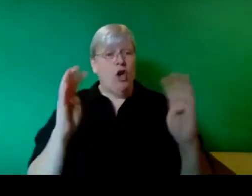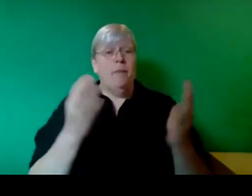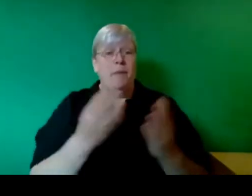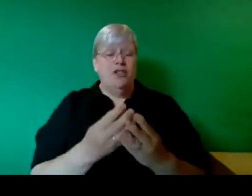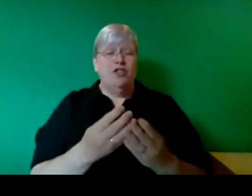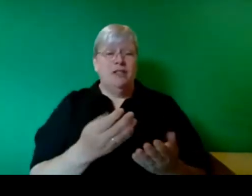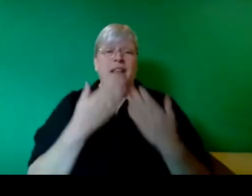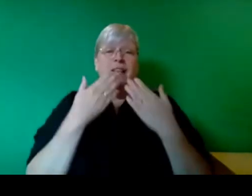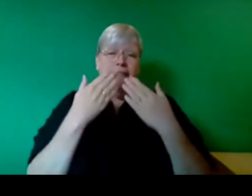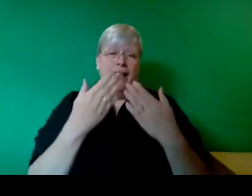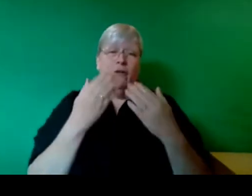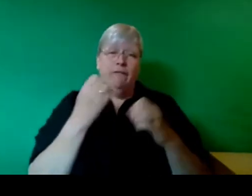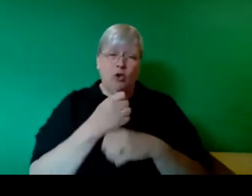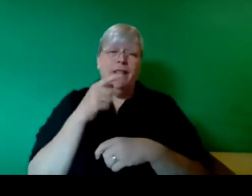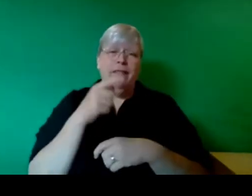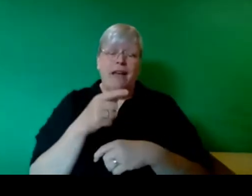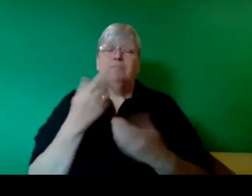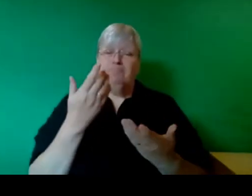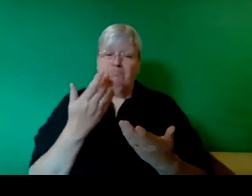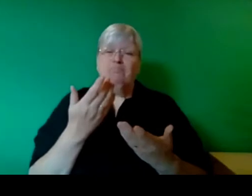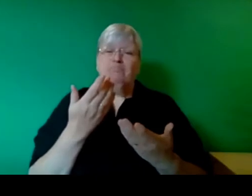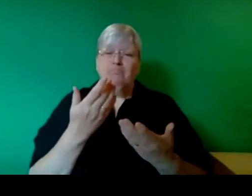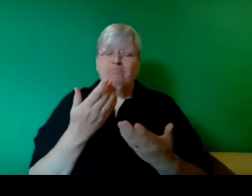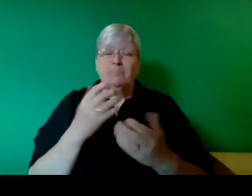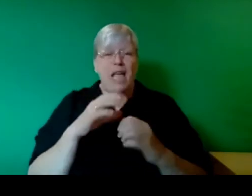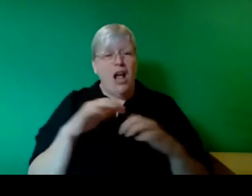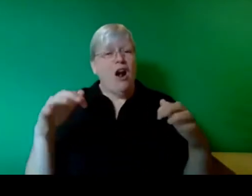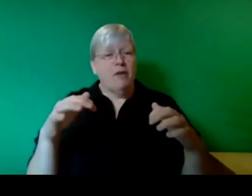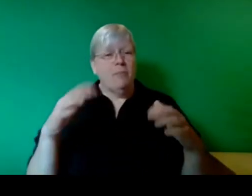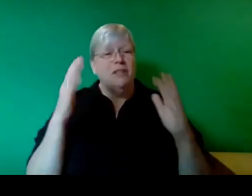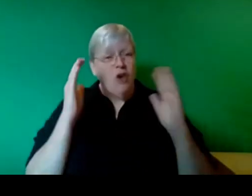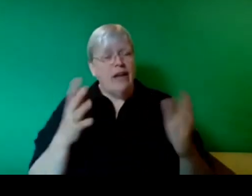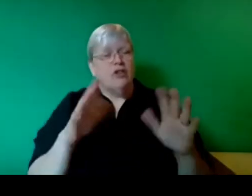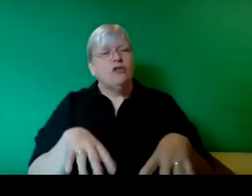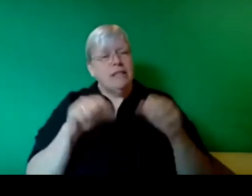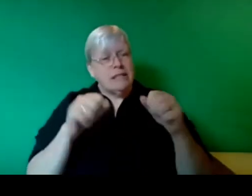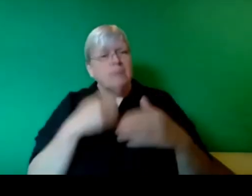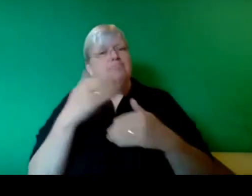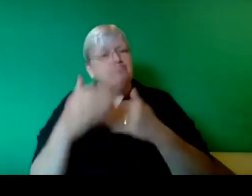political agenda and getting the government to actually start to take some action. And I know